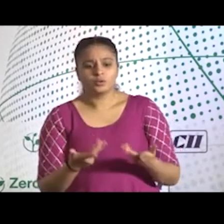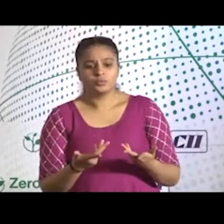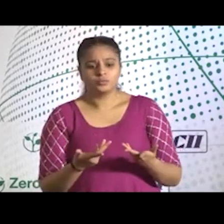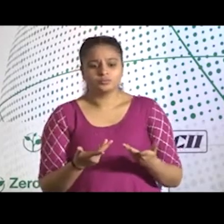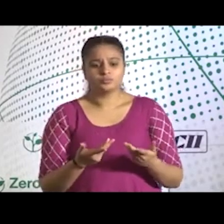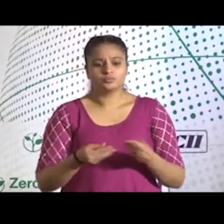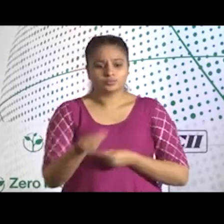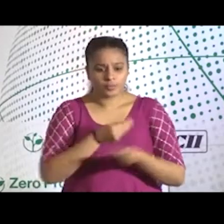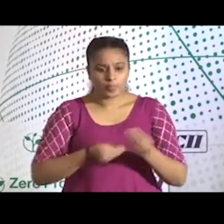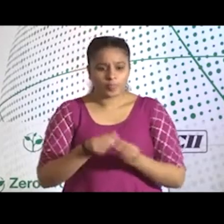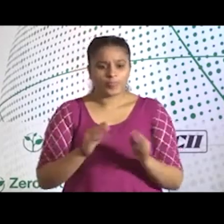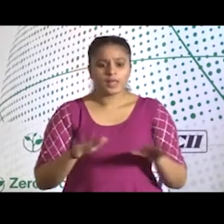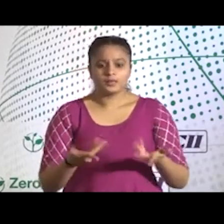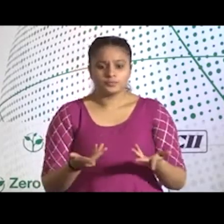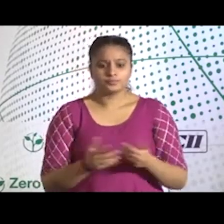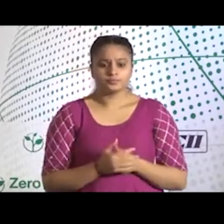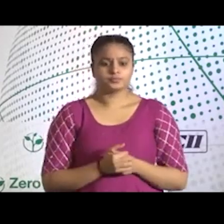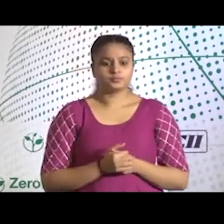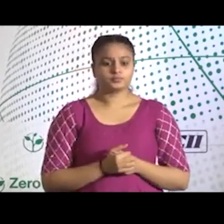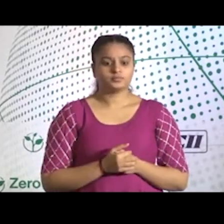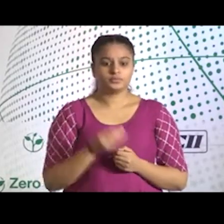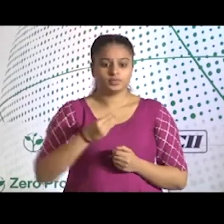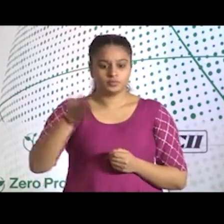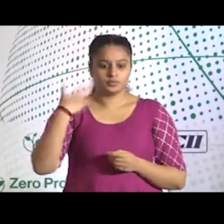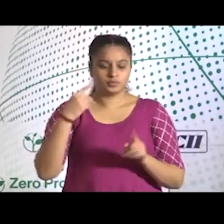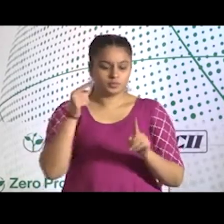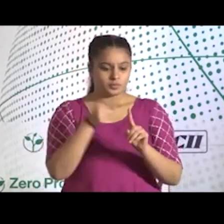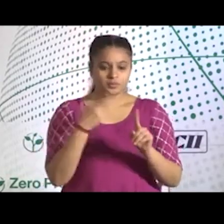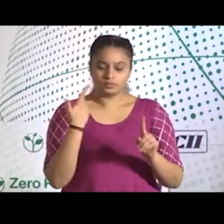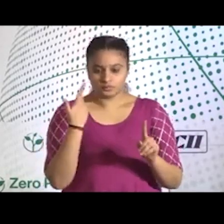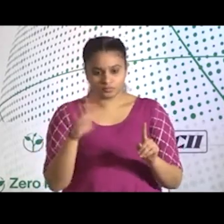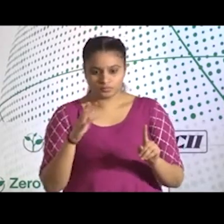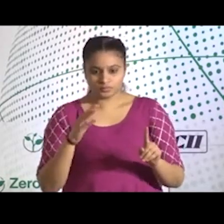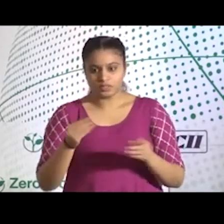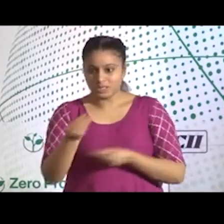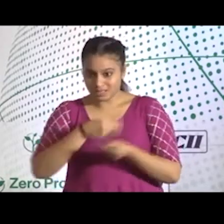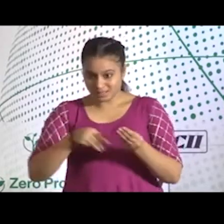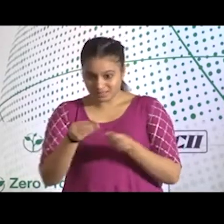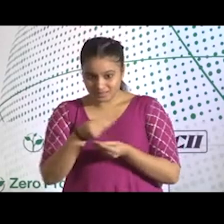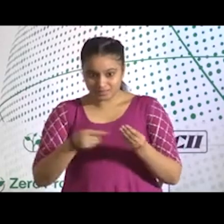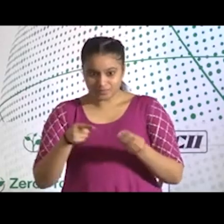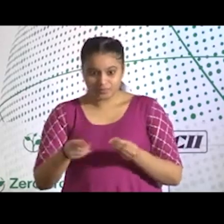As I also covered in my earlier point around it